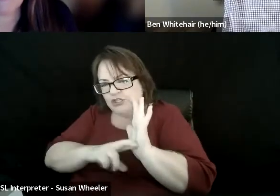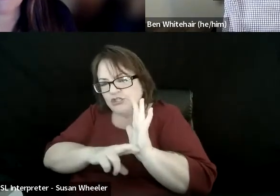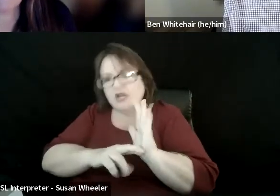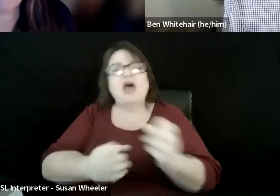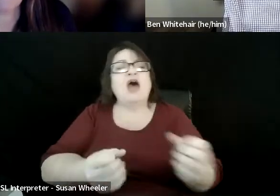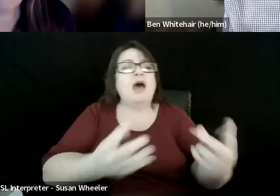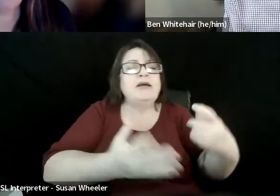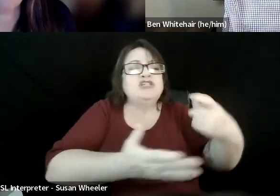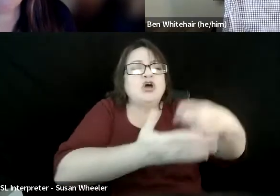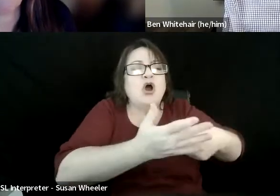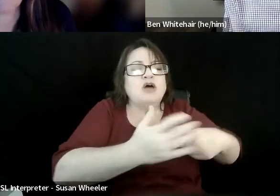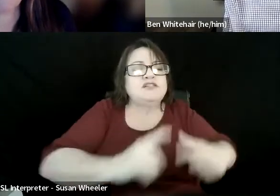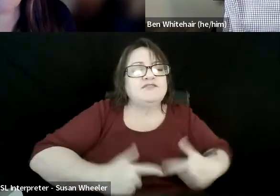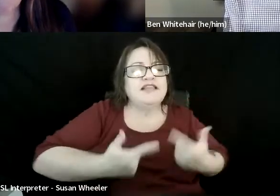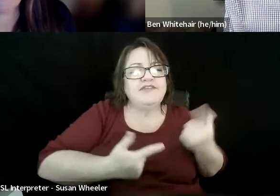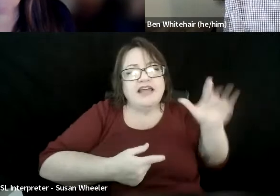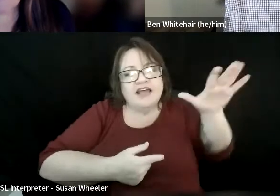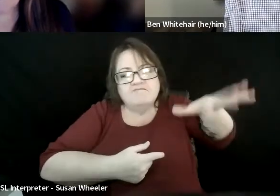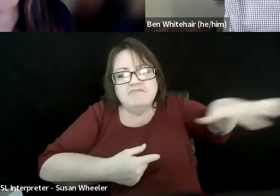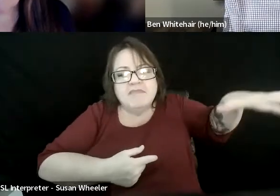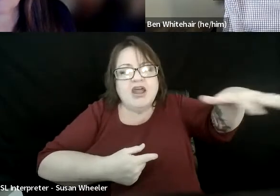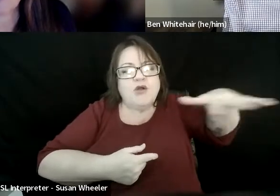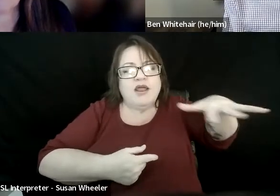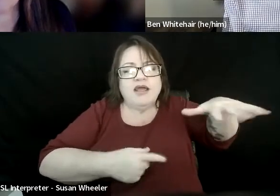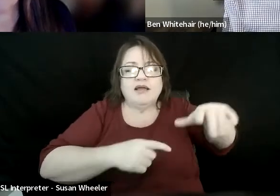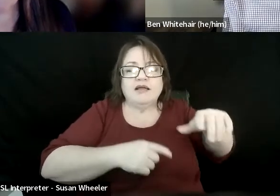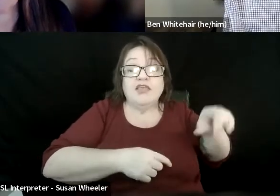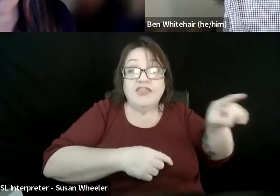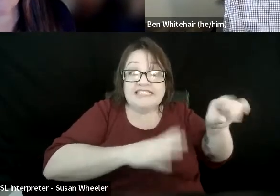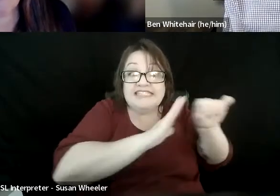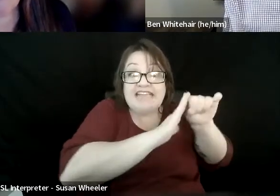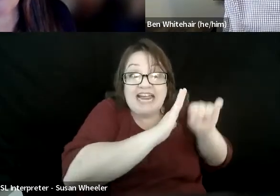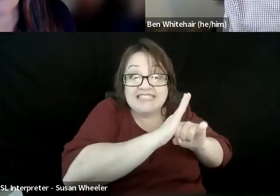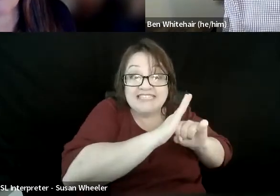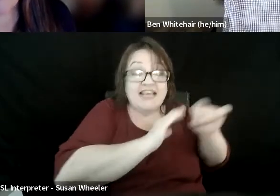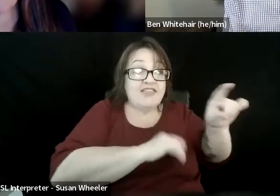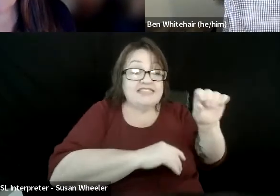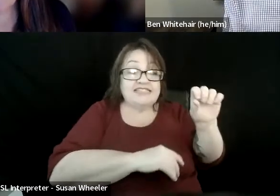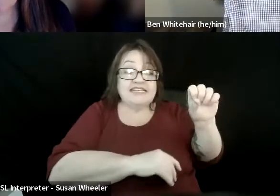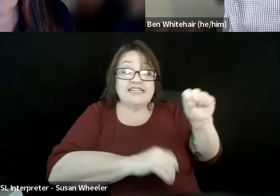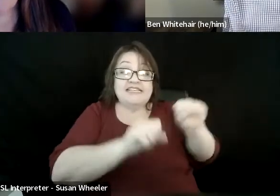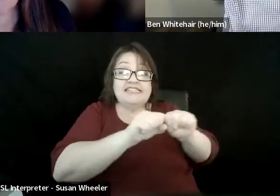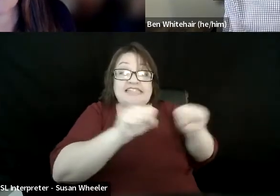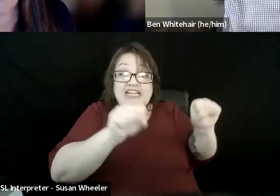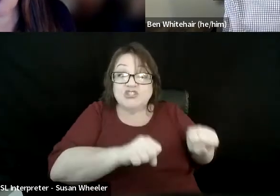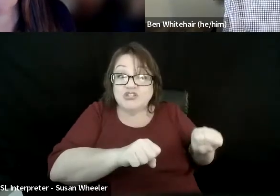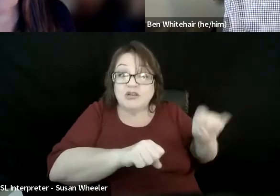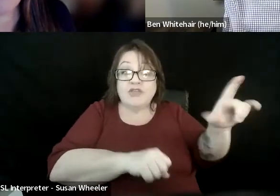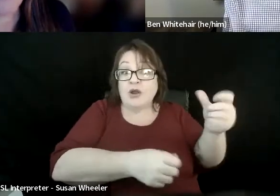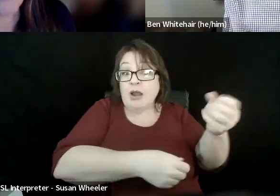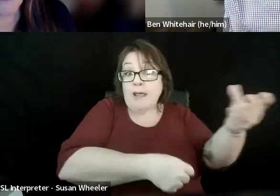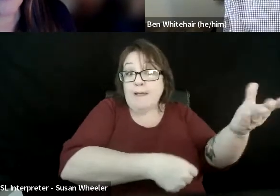they need to find out about the particular station and particular employer in terms of the benefits they offer,